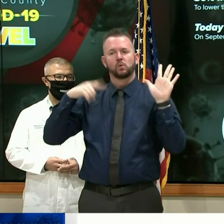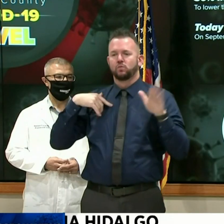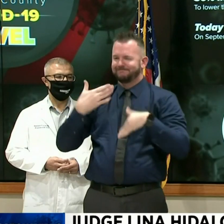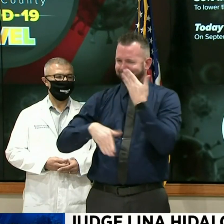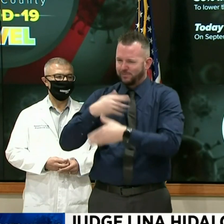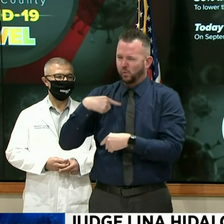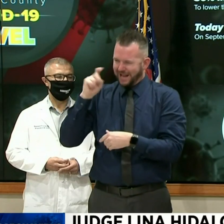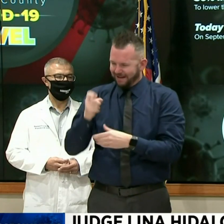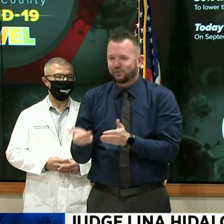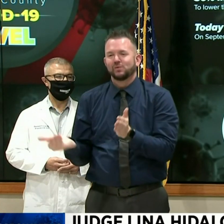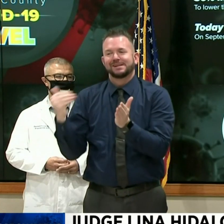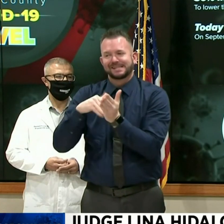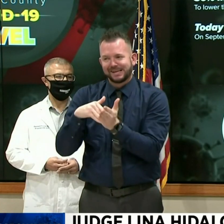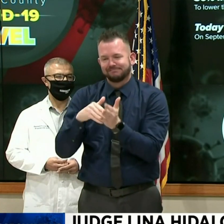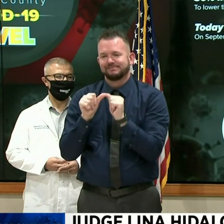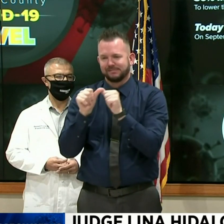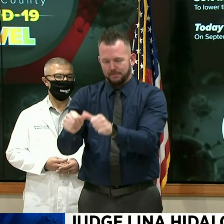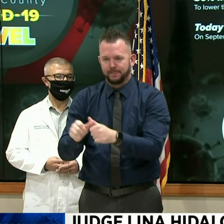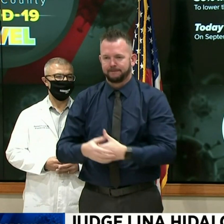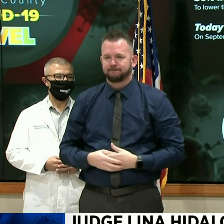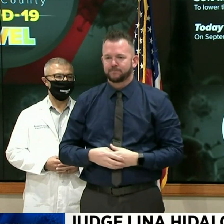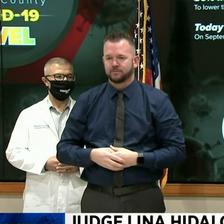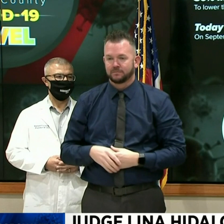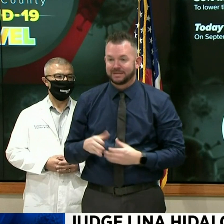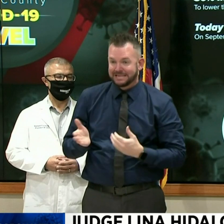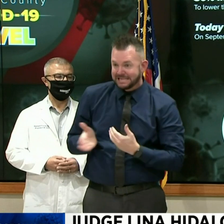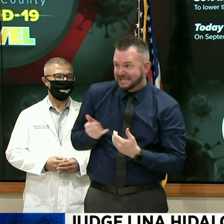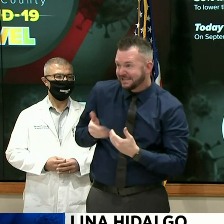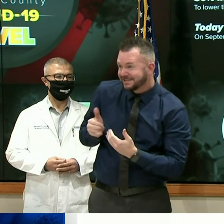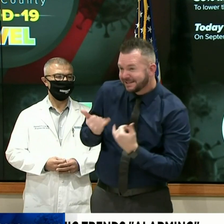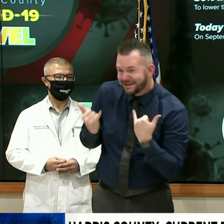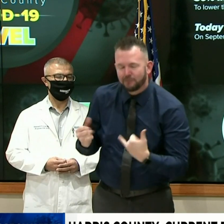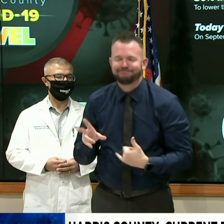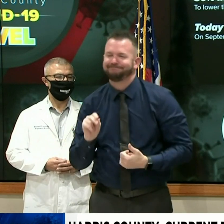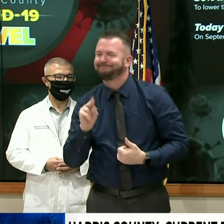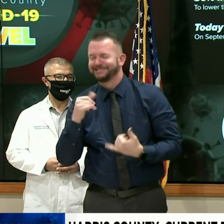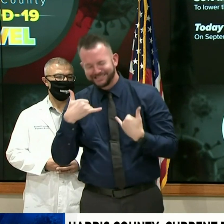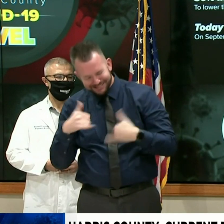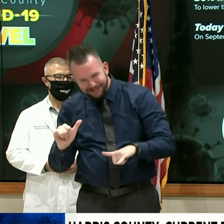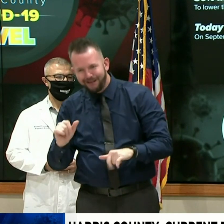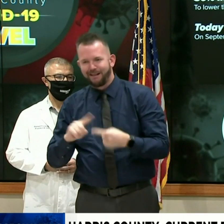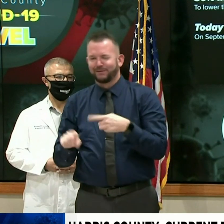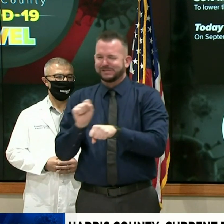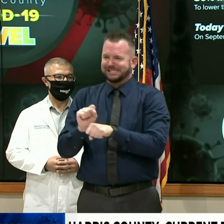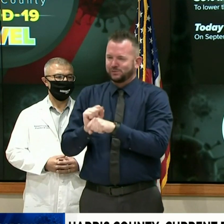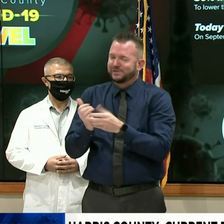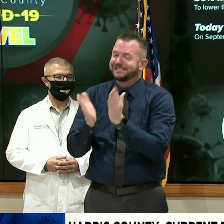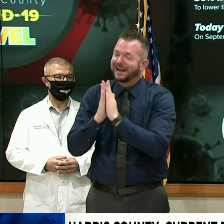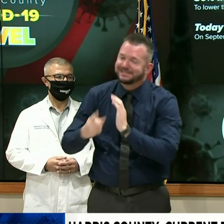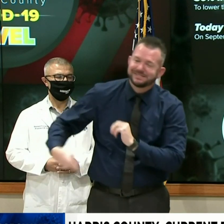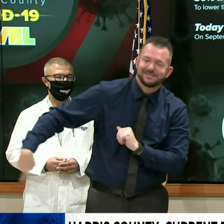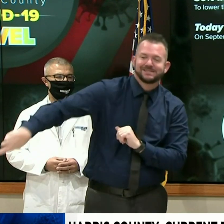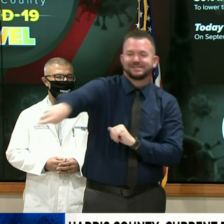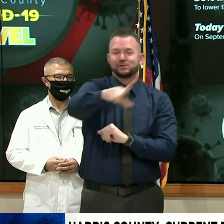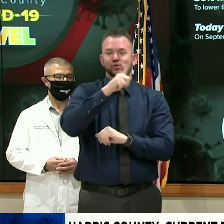overcome this difficult time and then not so subtly accuse state leaders of letting